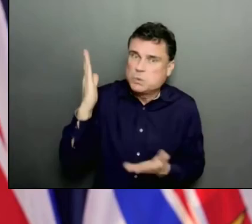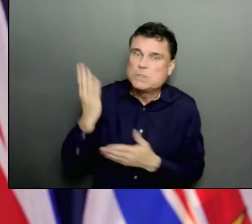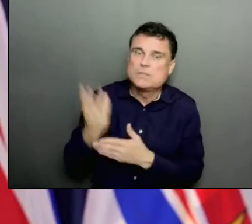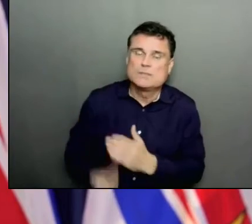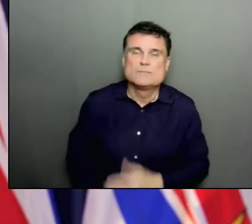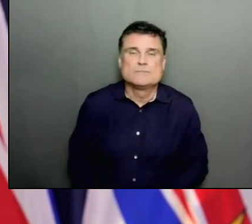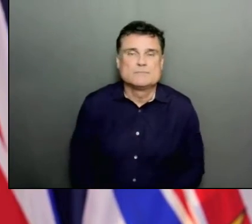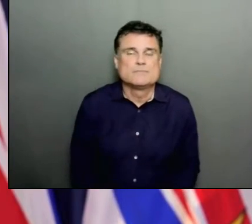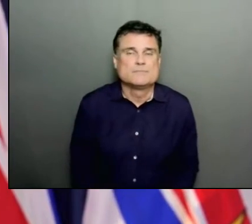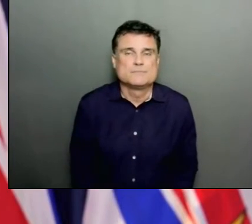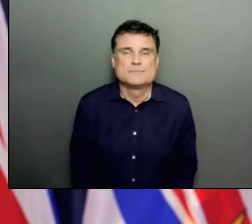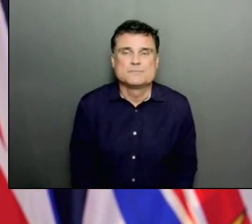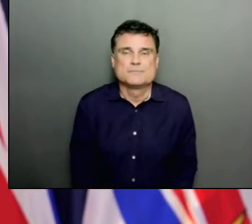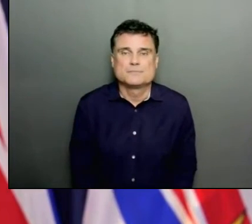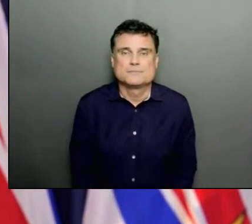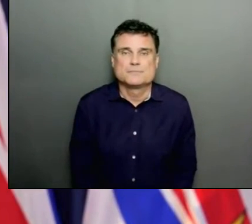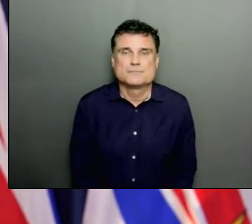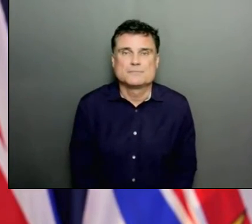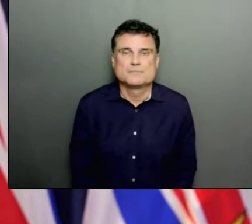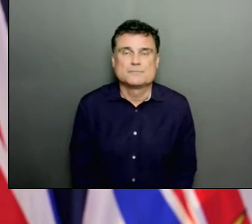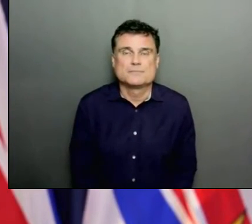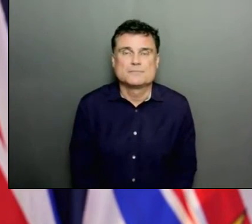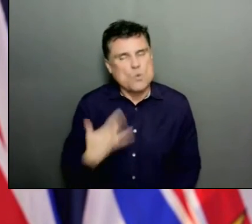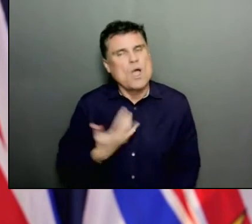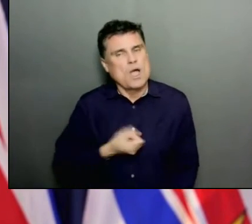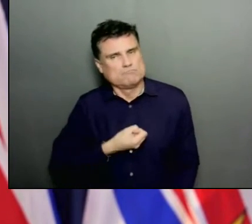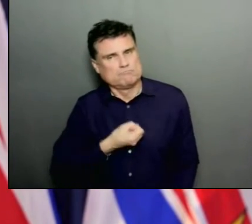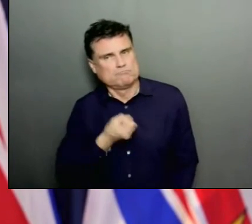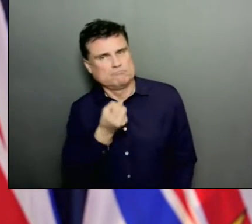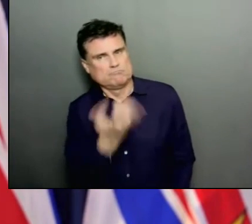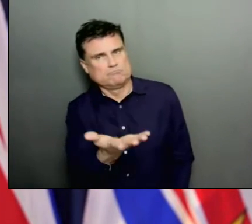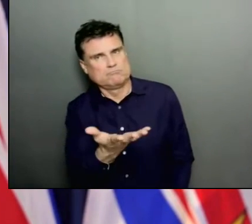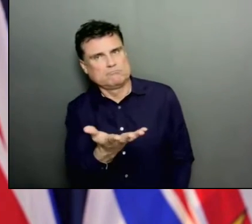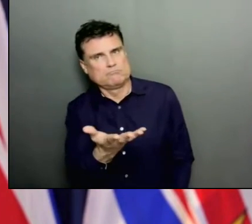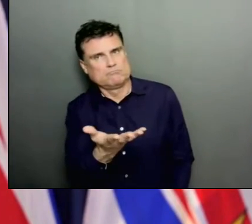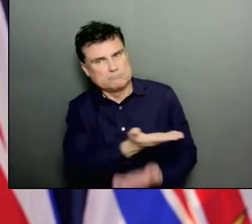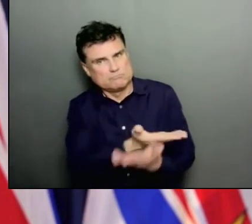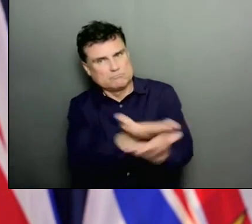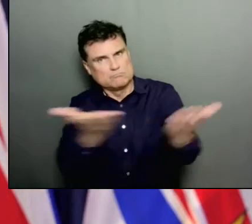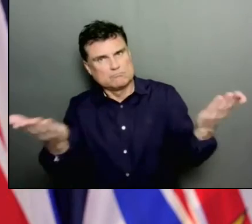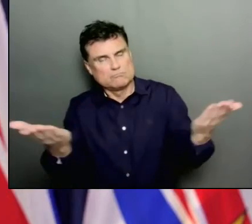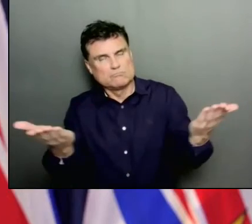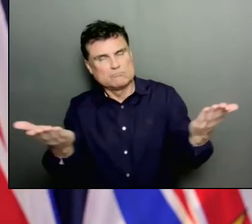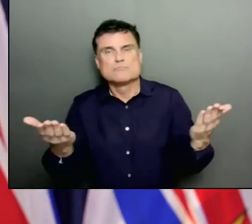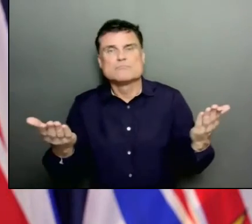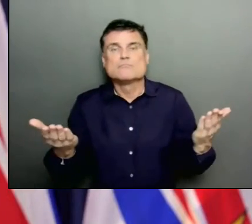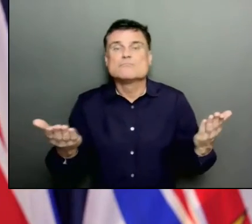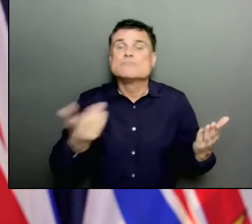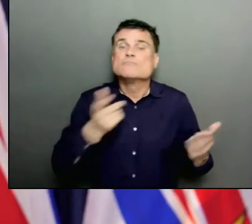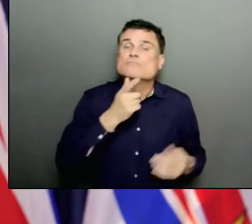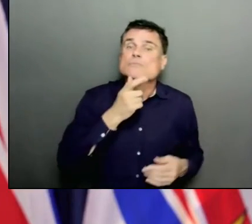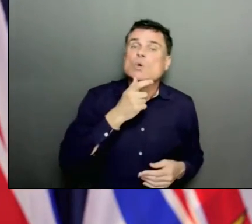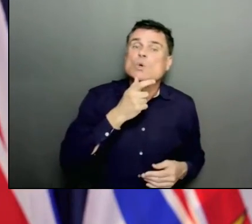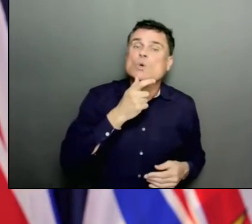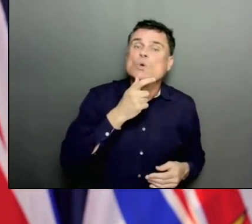their caregivers and all their communities. It's been and it is of course an extraordinarily challenging